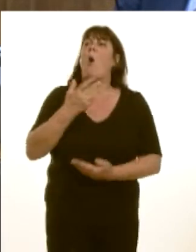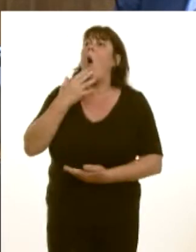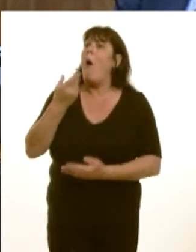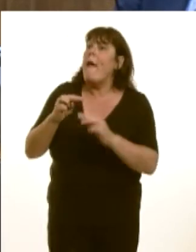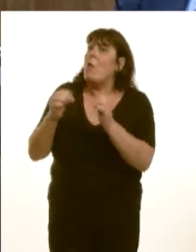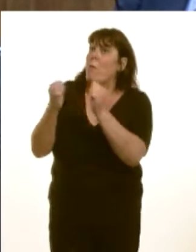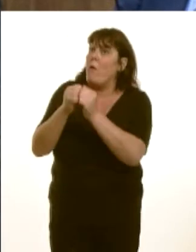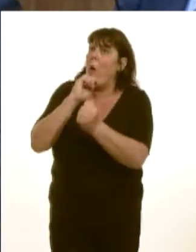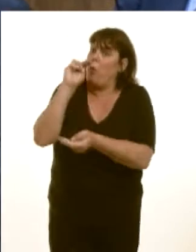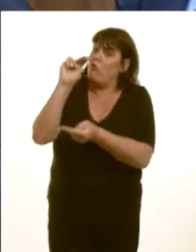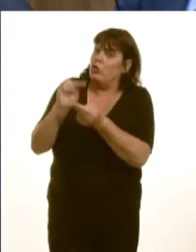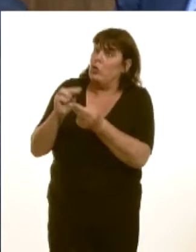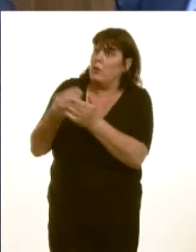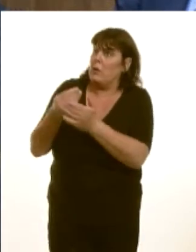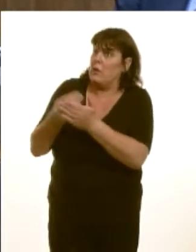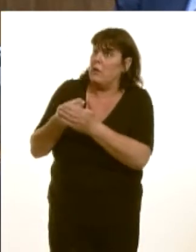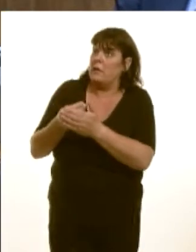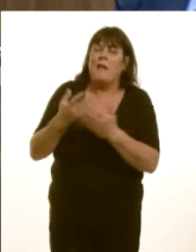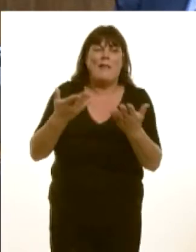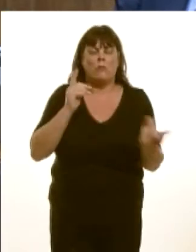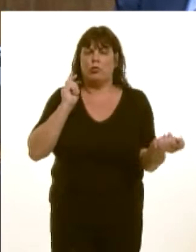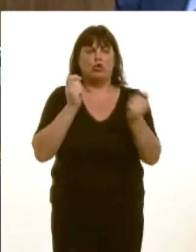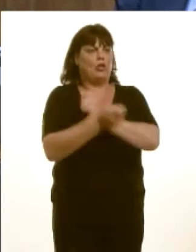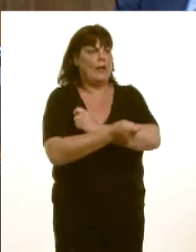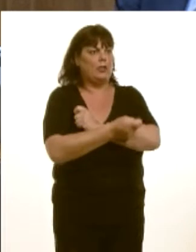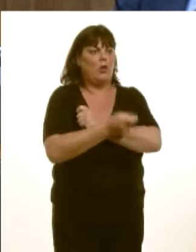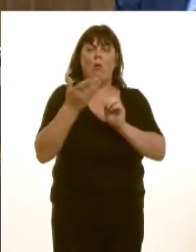They go to the cancer drugs fund and are paid whatever they ask for a particular drug.